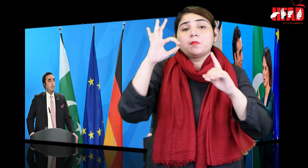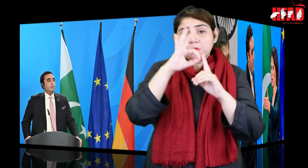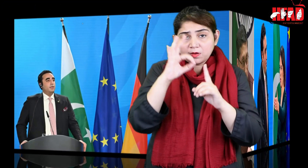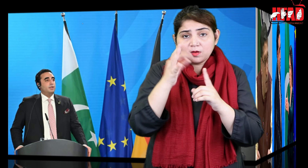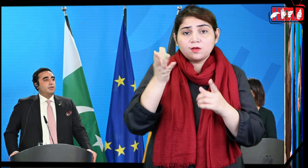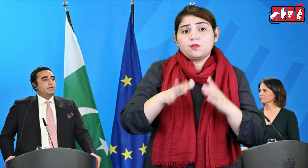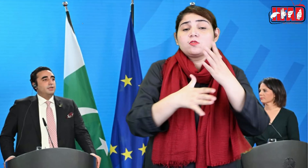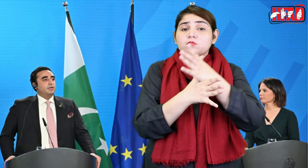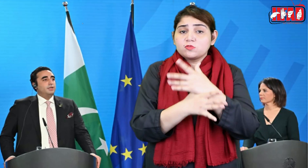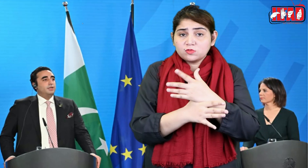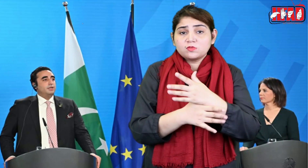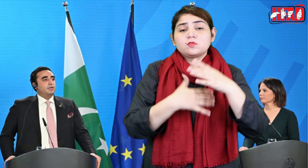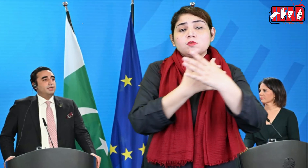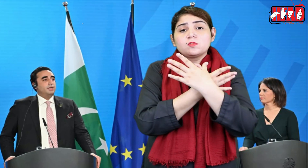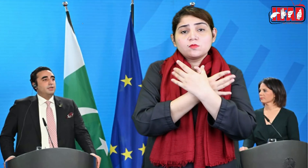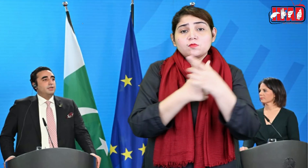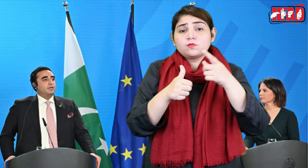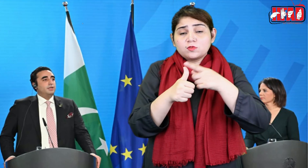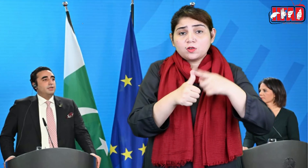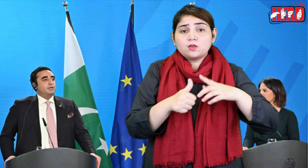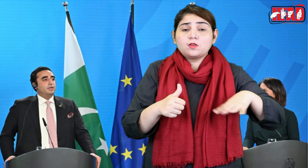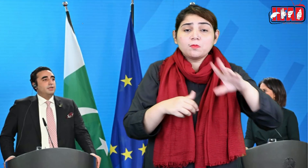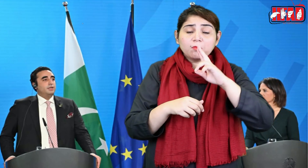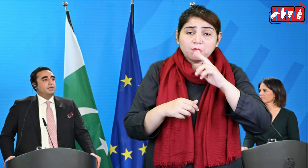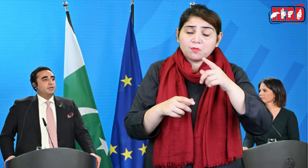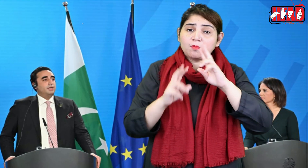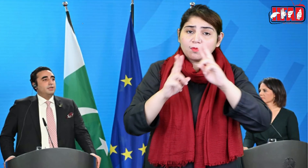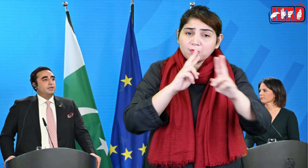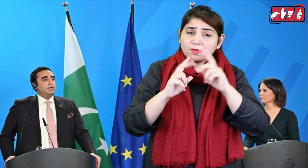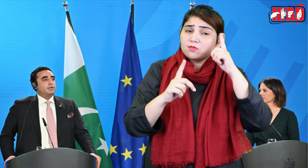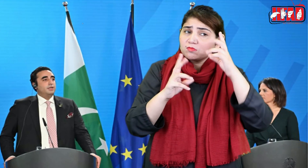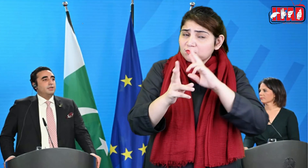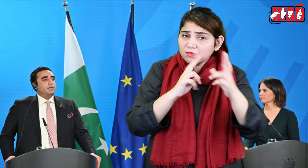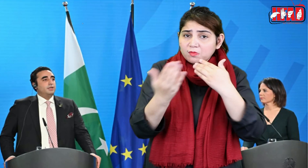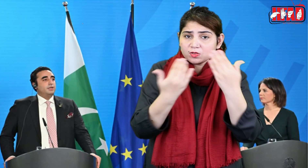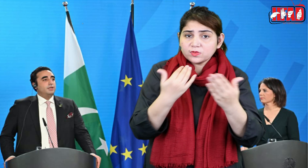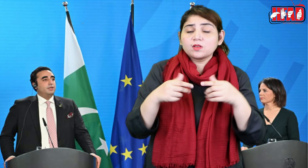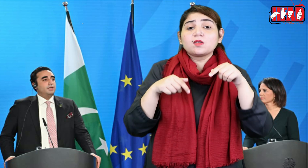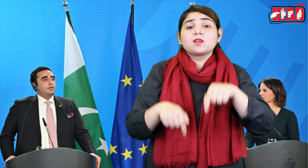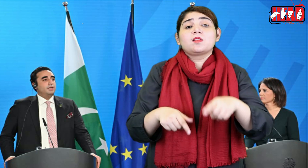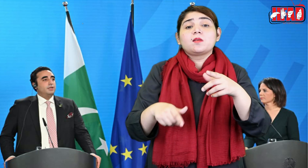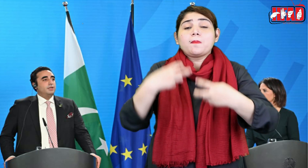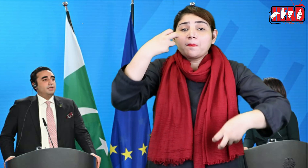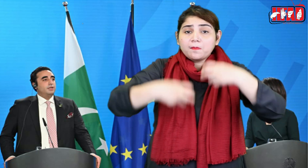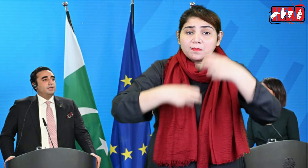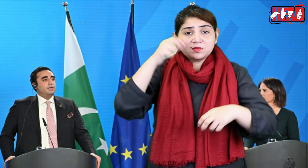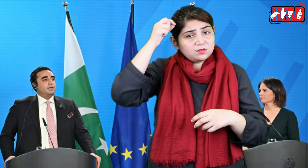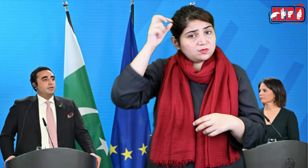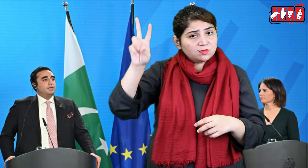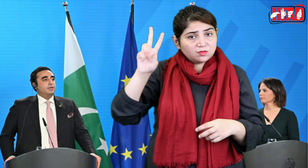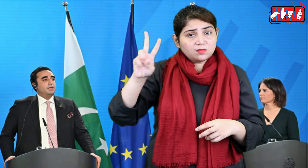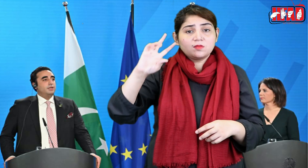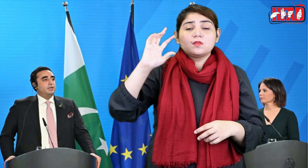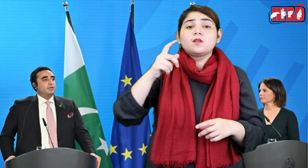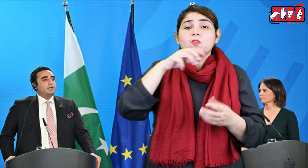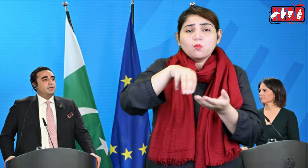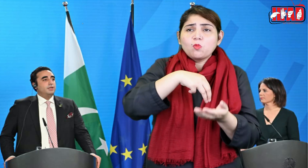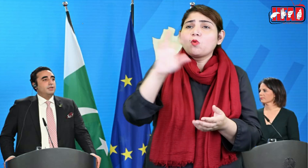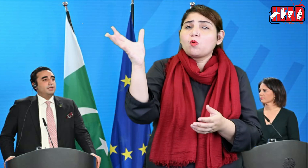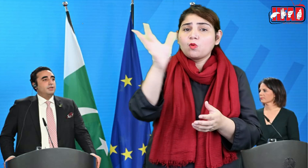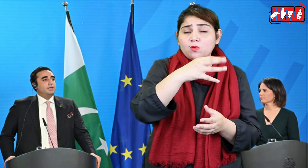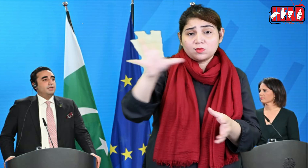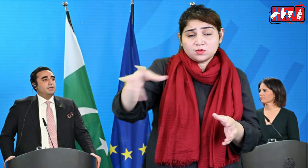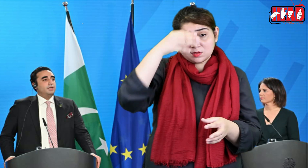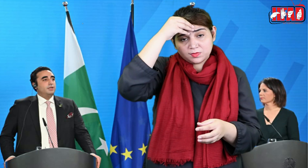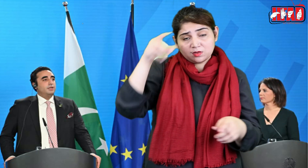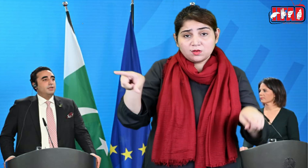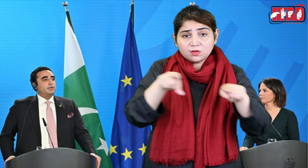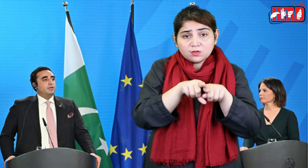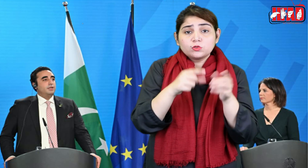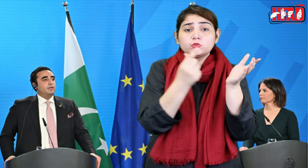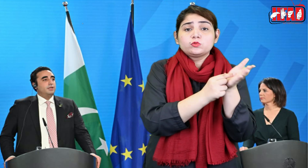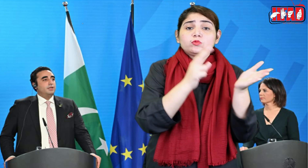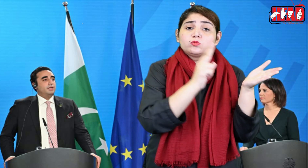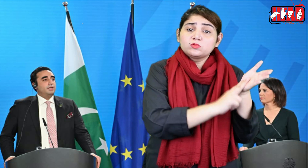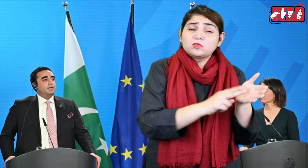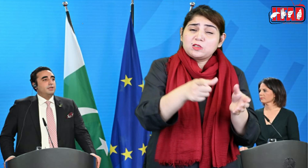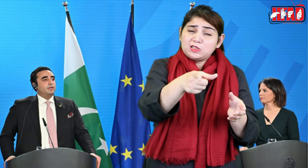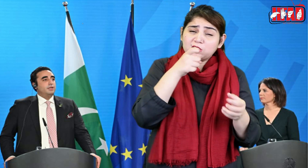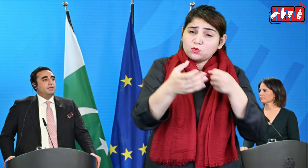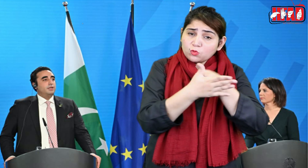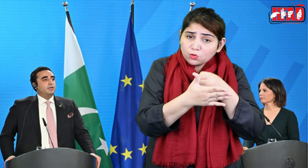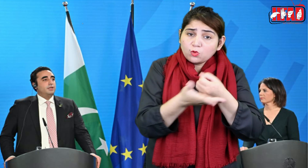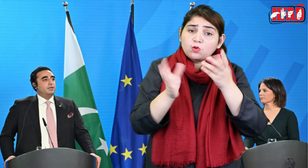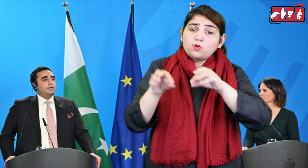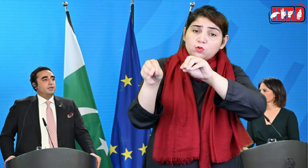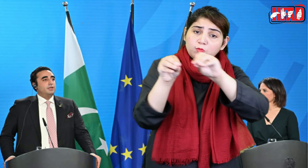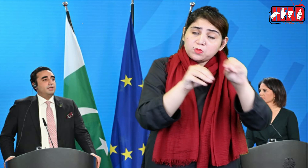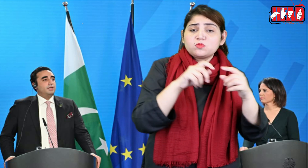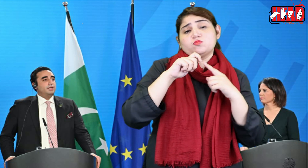Pakistan and German Foreign Ministers agreed that the United Nations must intensify efforts to ensure a just resolution to the Kashmir dispute.